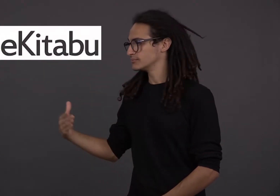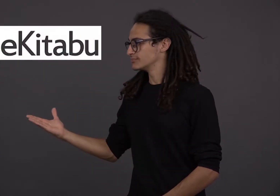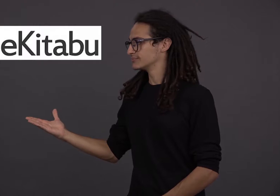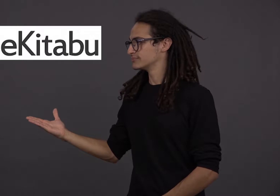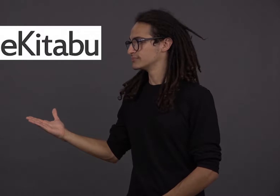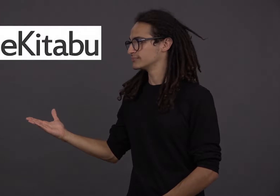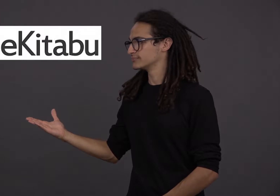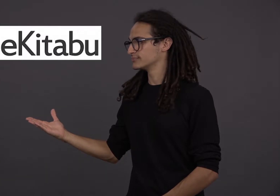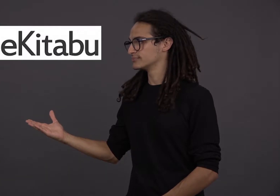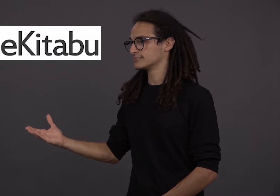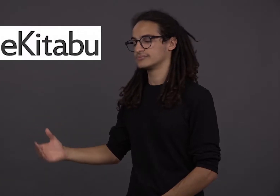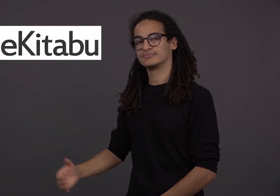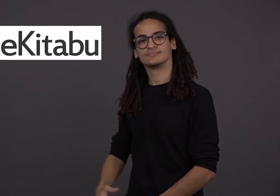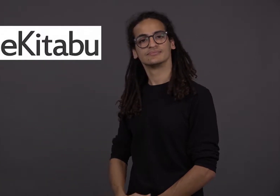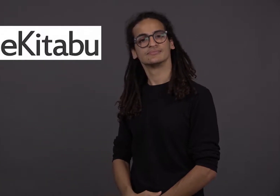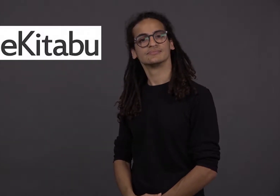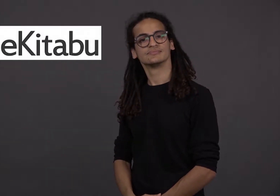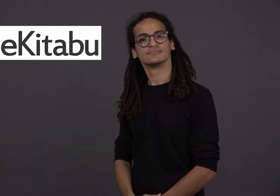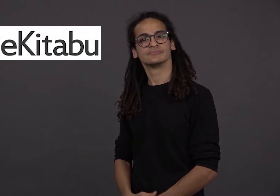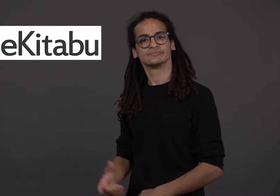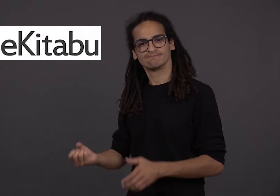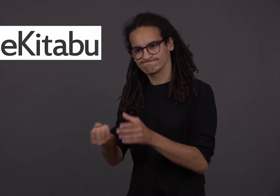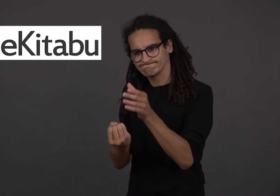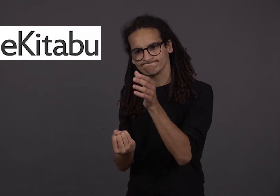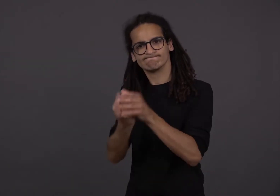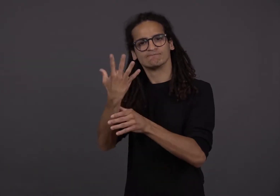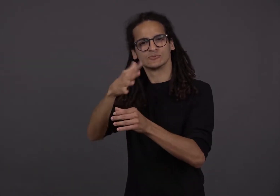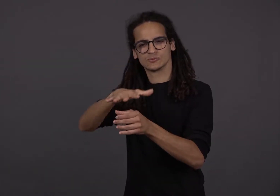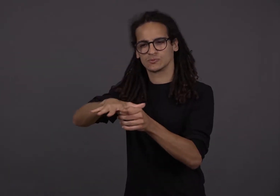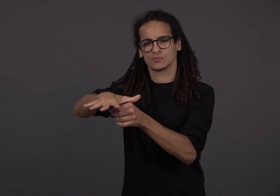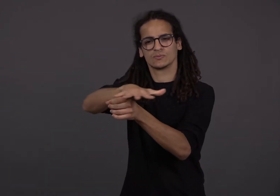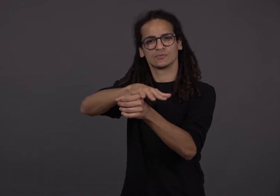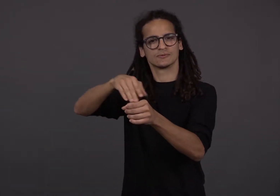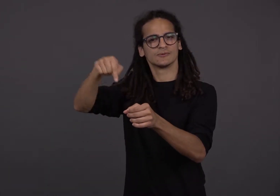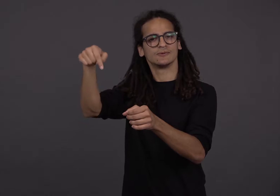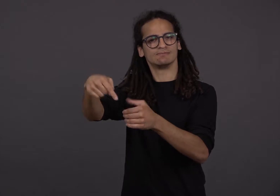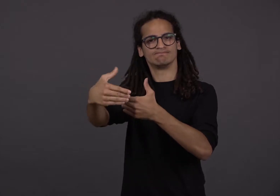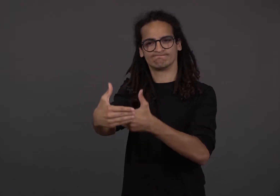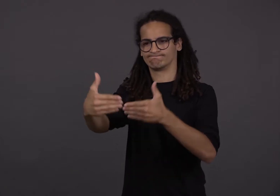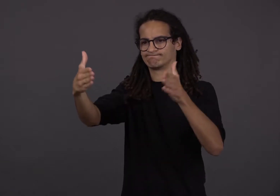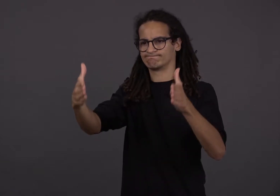to be implemented in Kenya by nonprofit eKitabu,